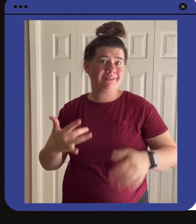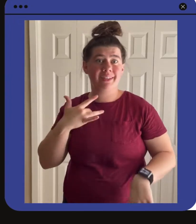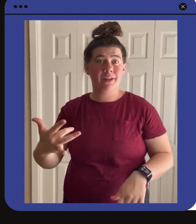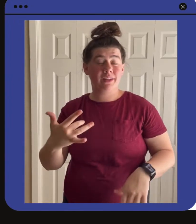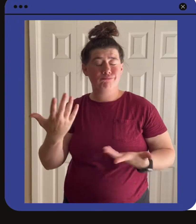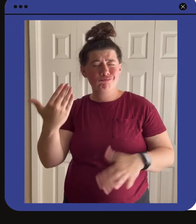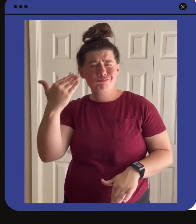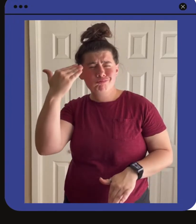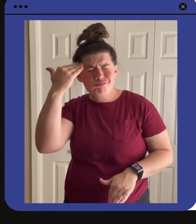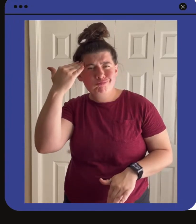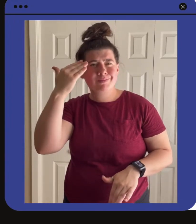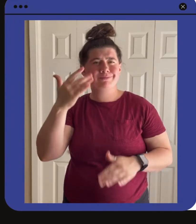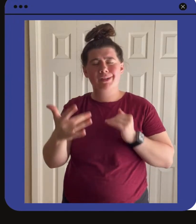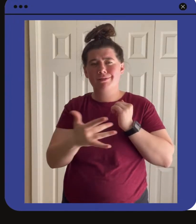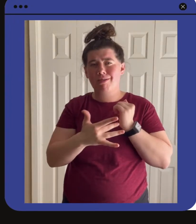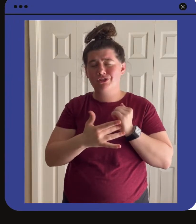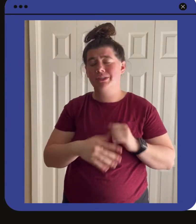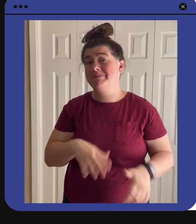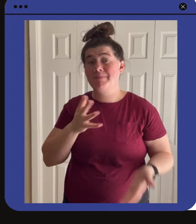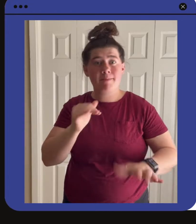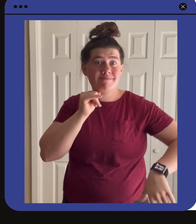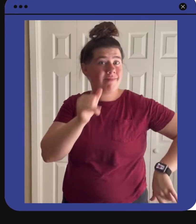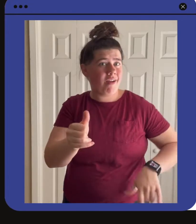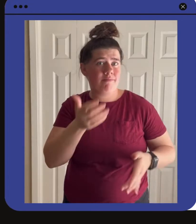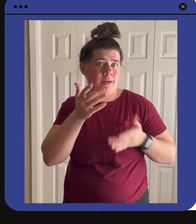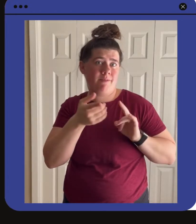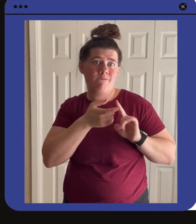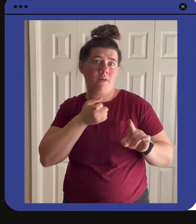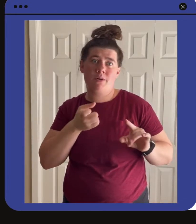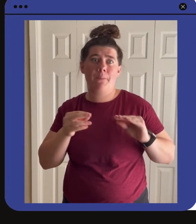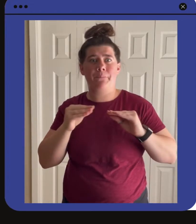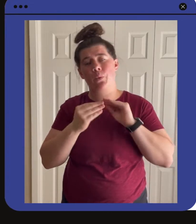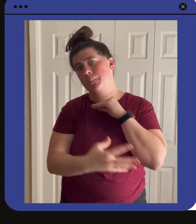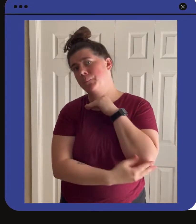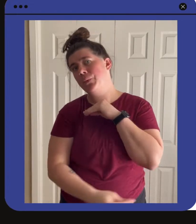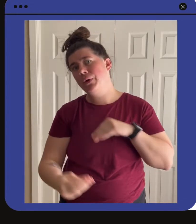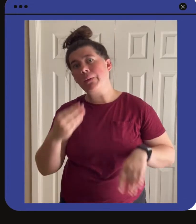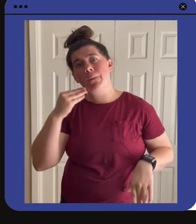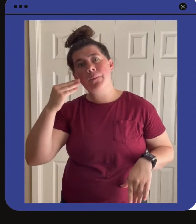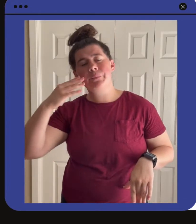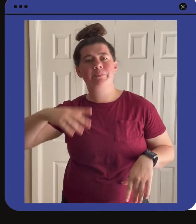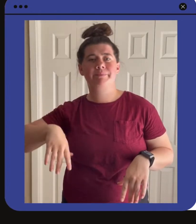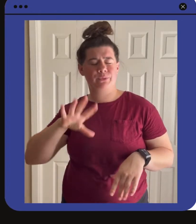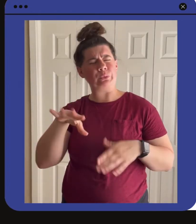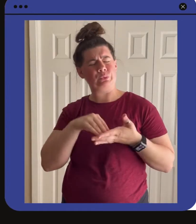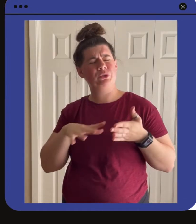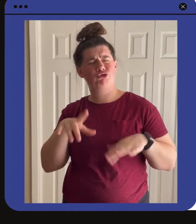many deaf and hard-of-hearing. People are really knowledgeable about technology or maybe they're from a poor, a home.